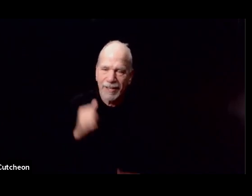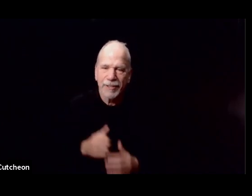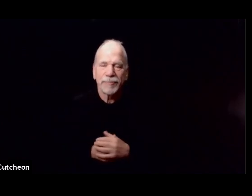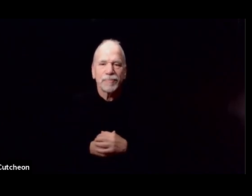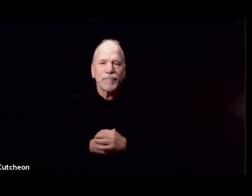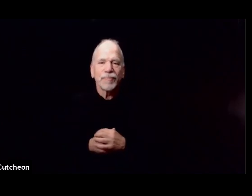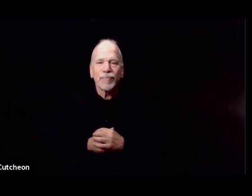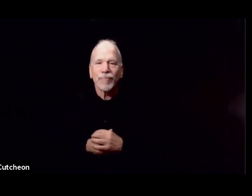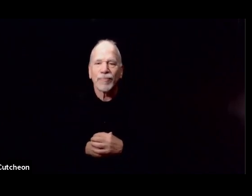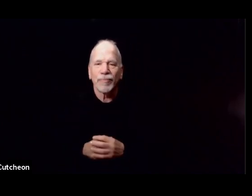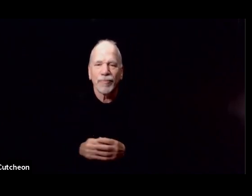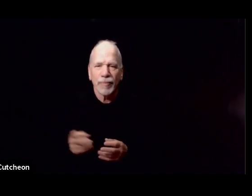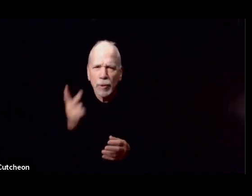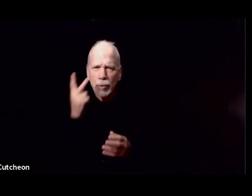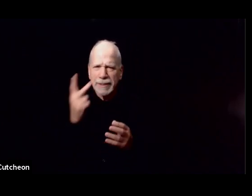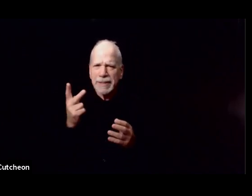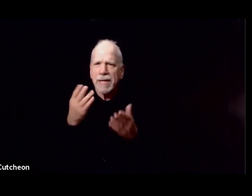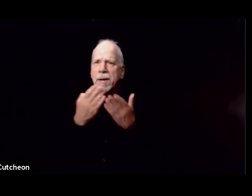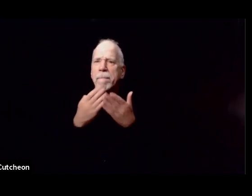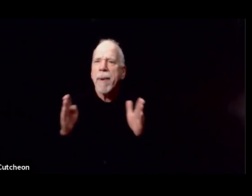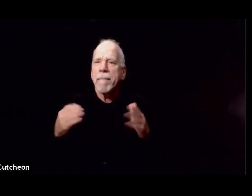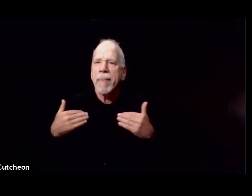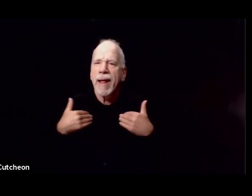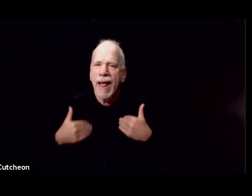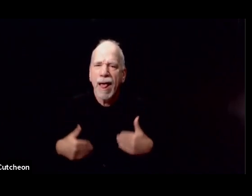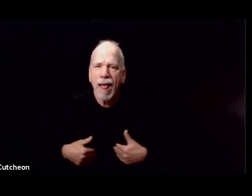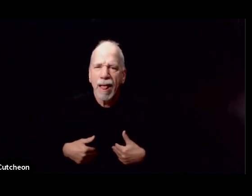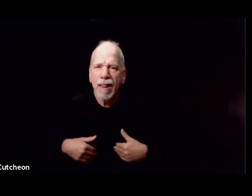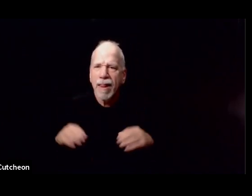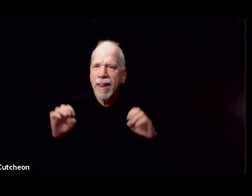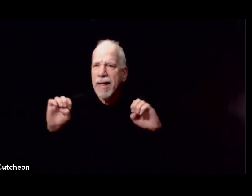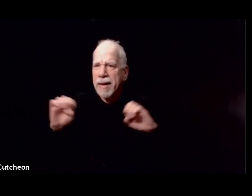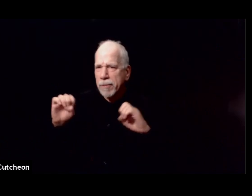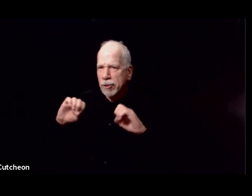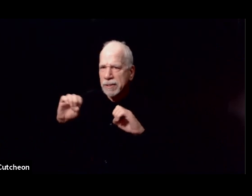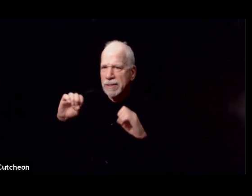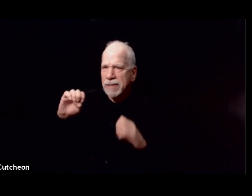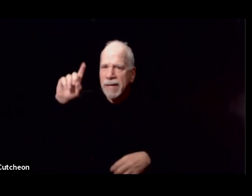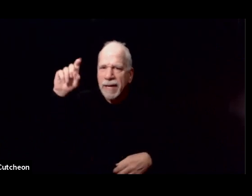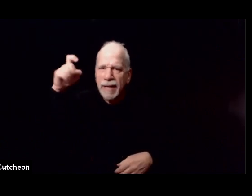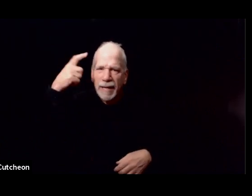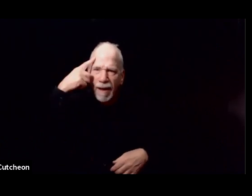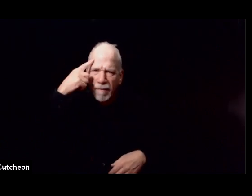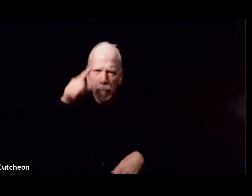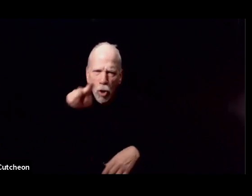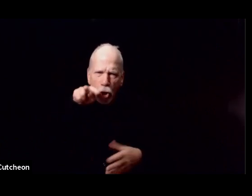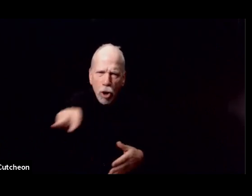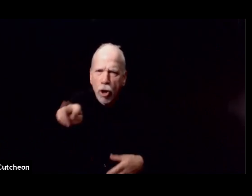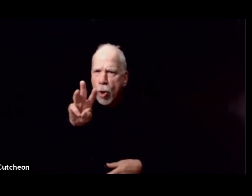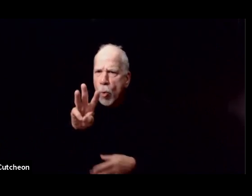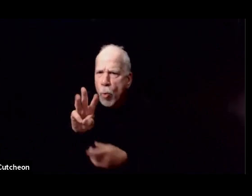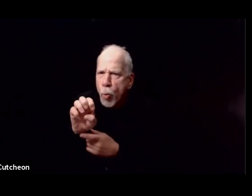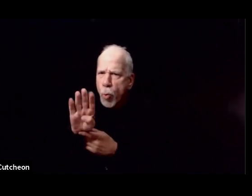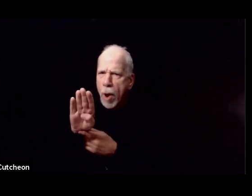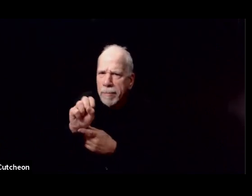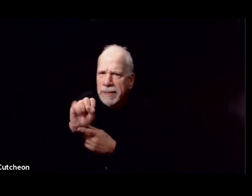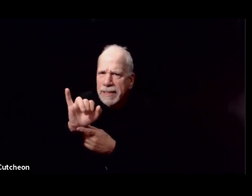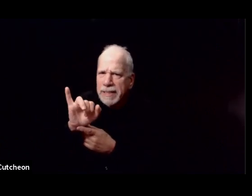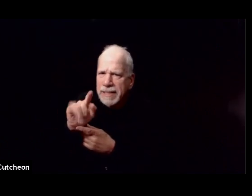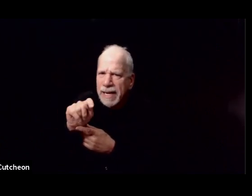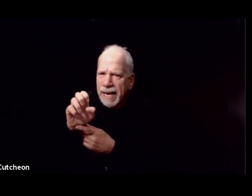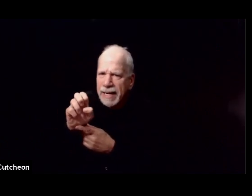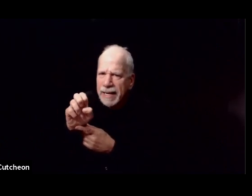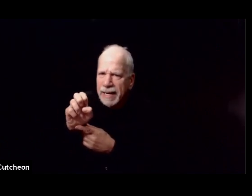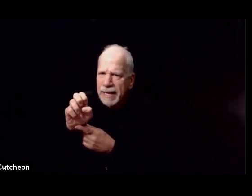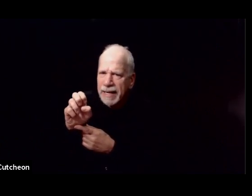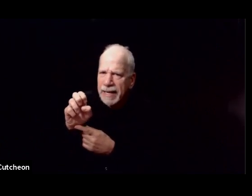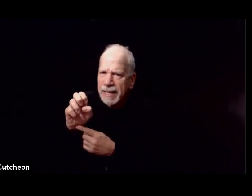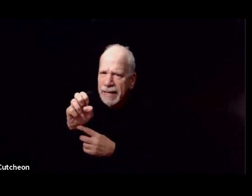government website that talks about remdesivir shipments, it will say six shipments to Minnesota